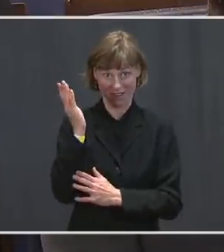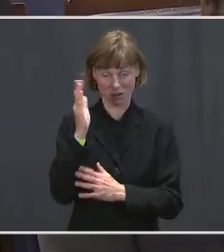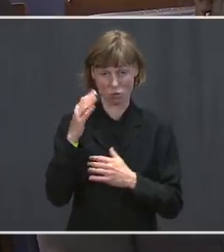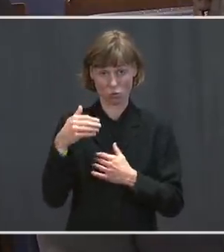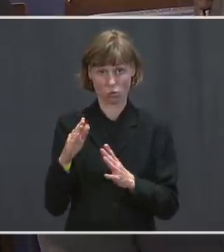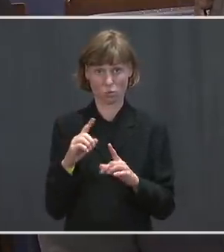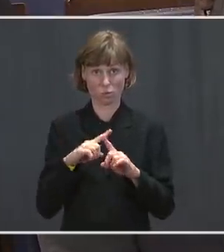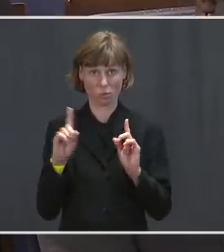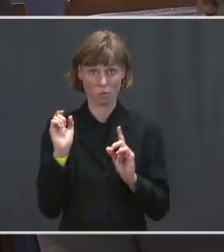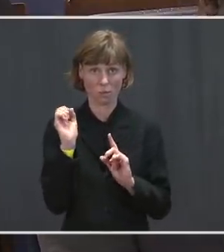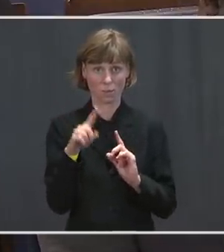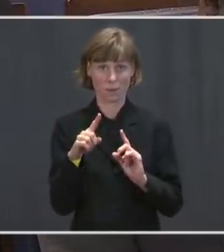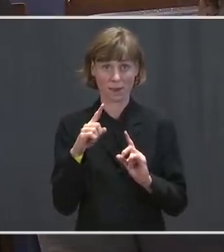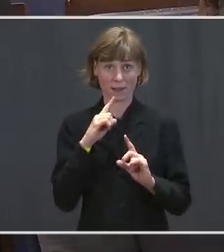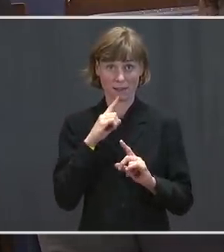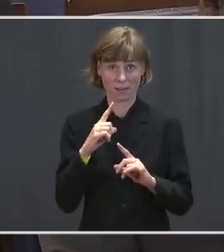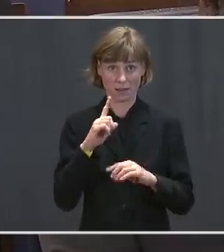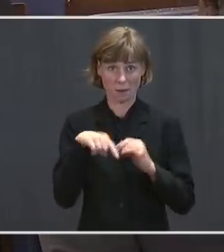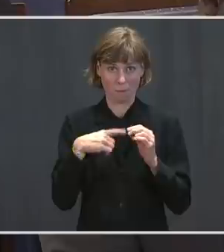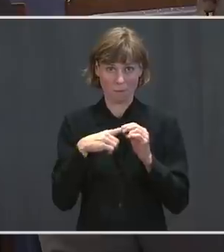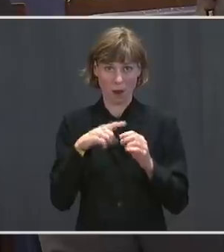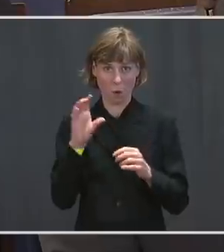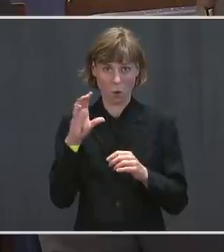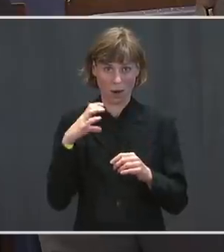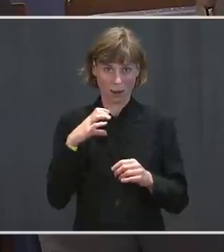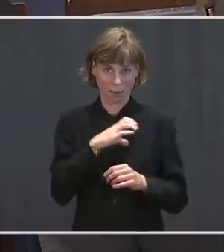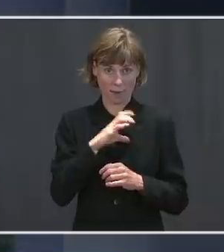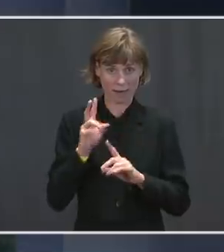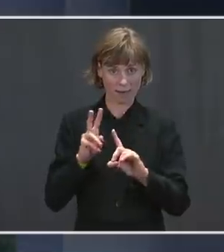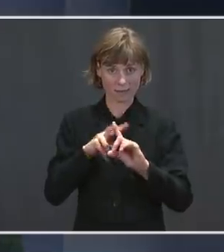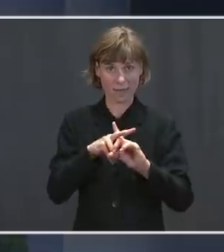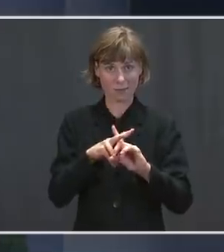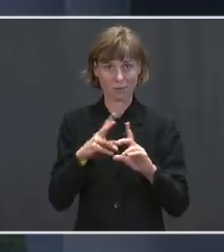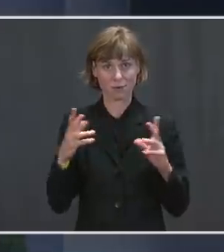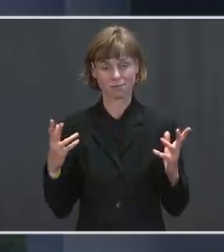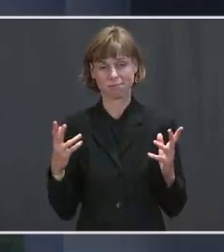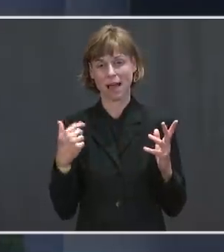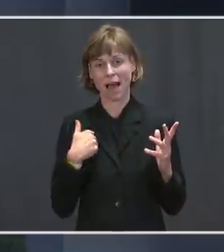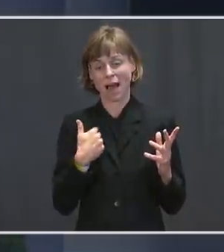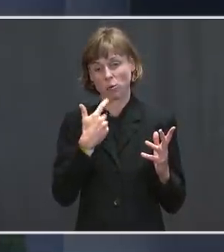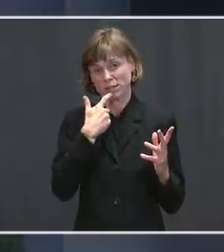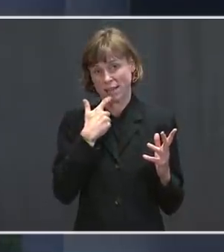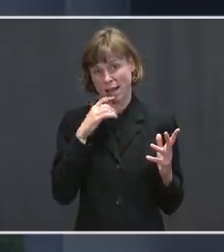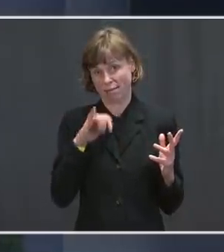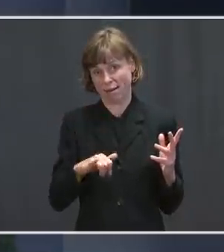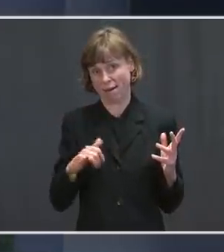in the stripping of committee assignments with Republicans? Ms. Psaki: Look, I would say that it's not the role